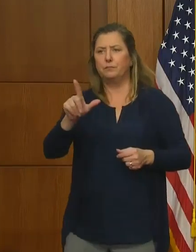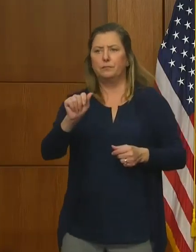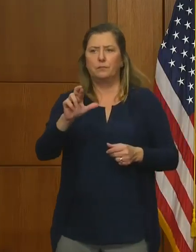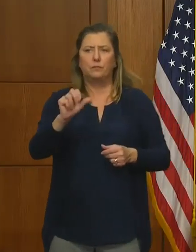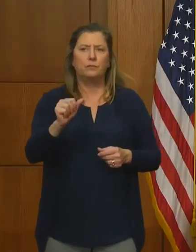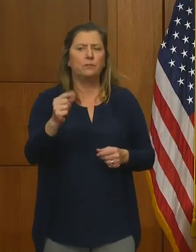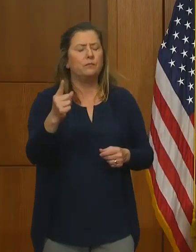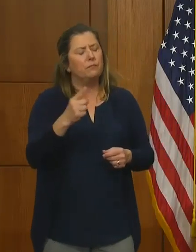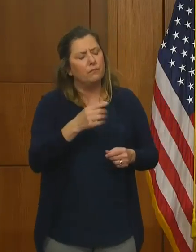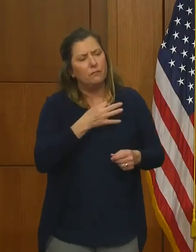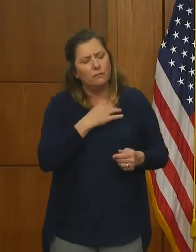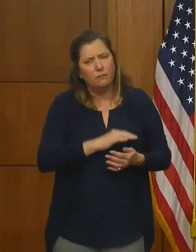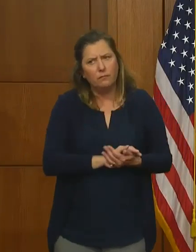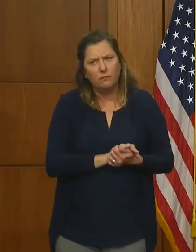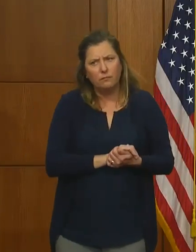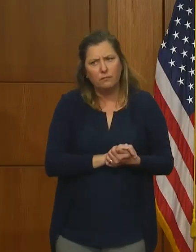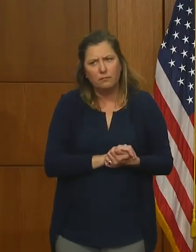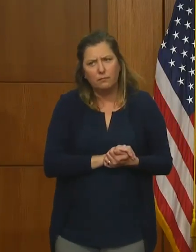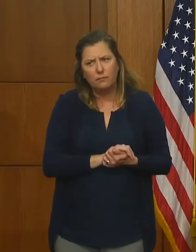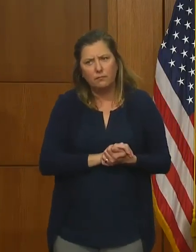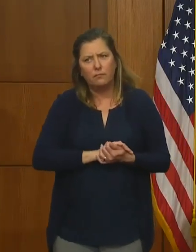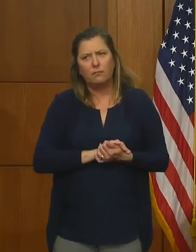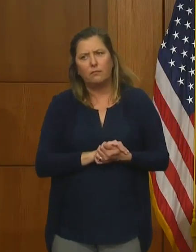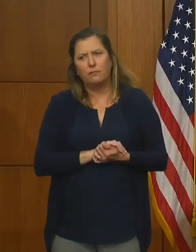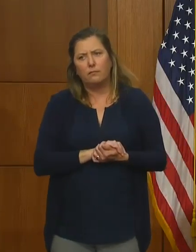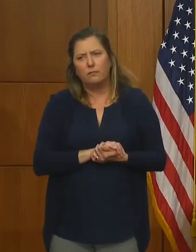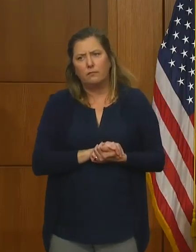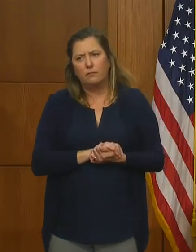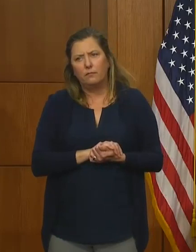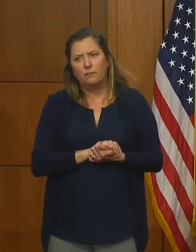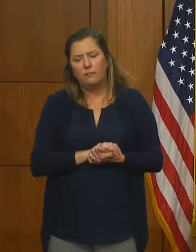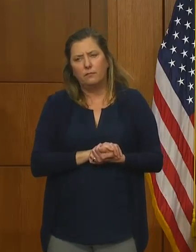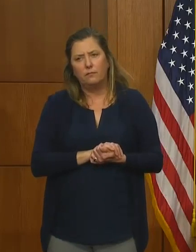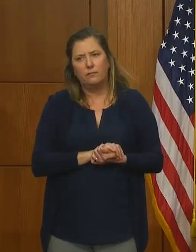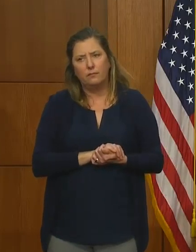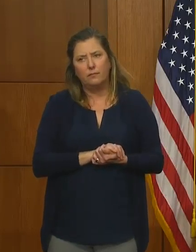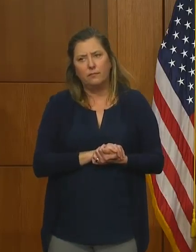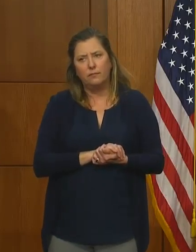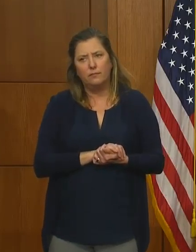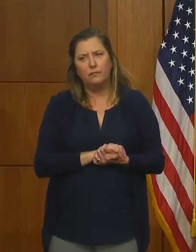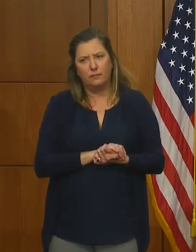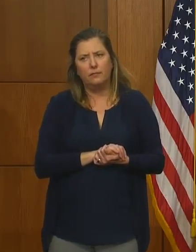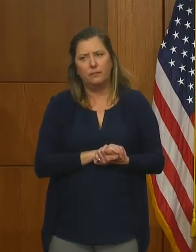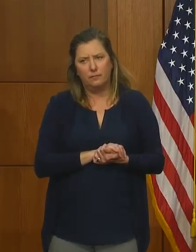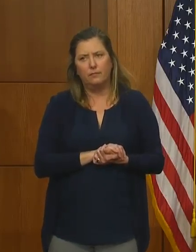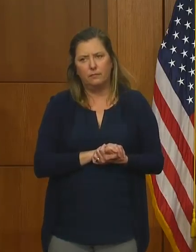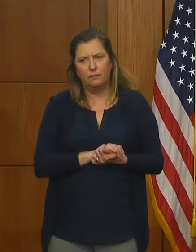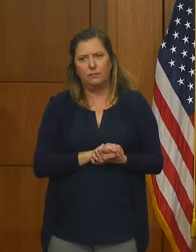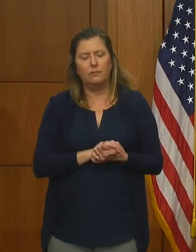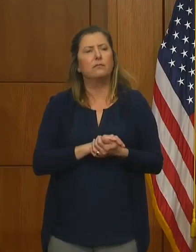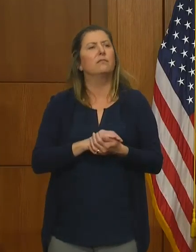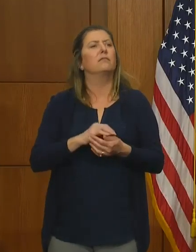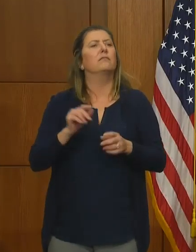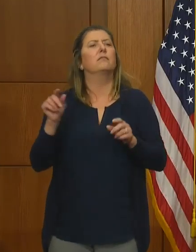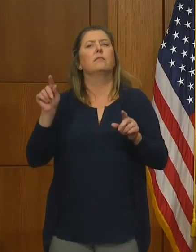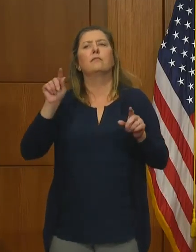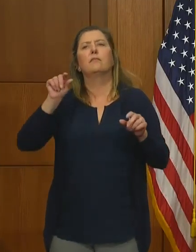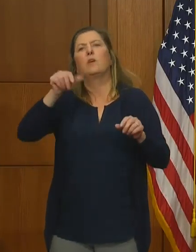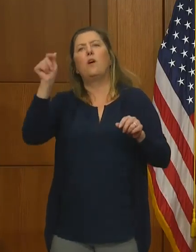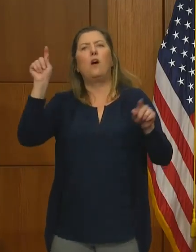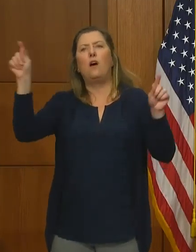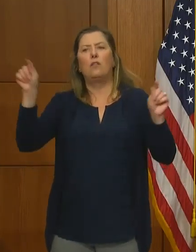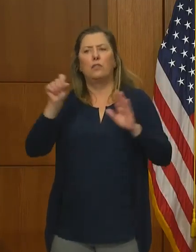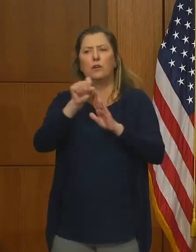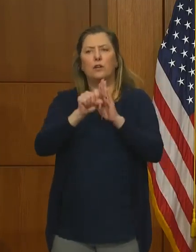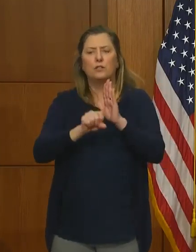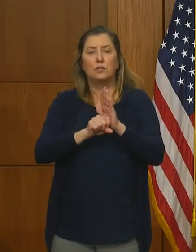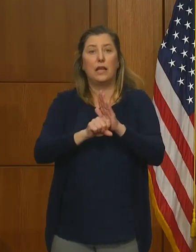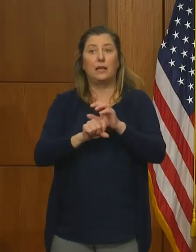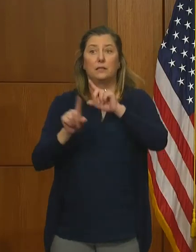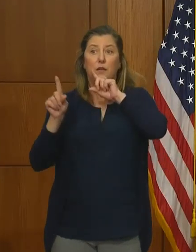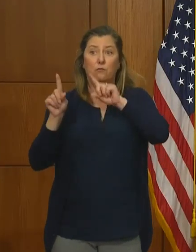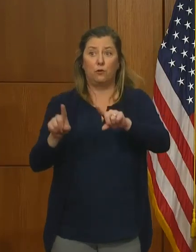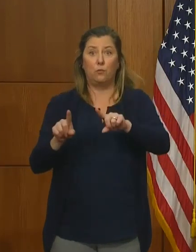GET THAT FOR YOU. I HEARD THAT.